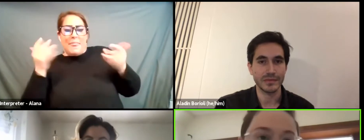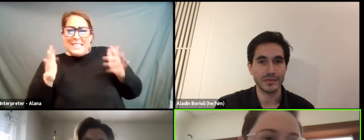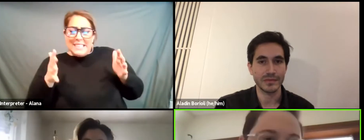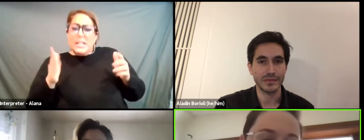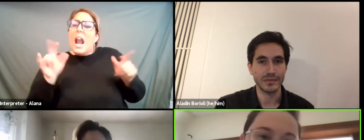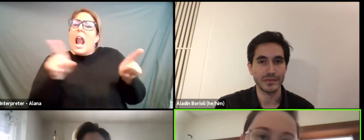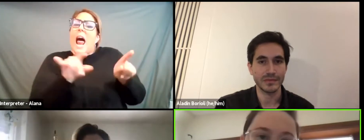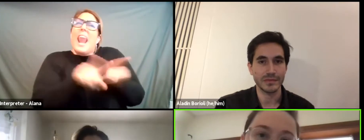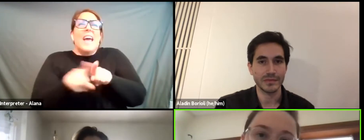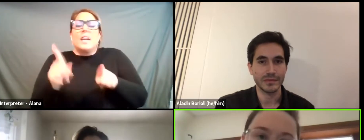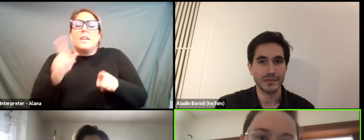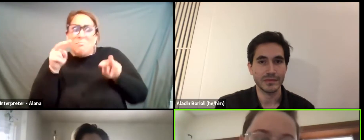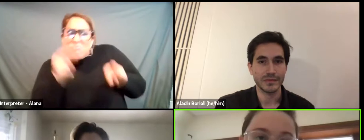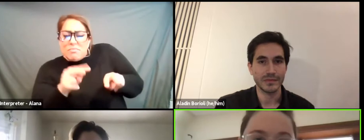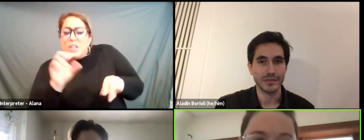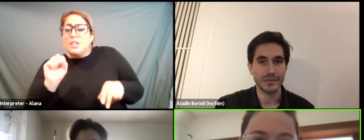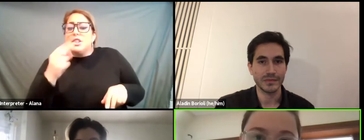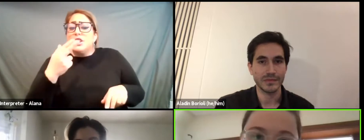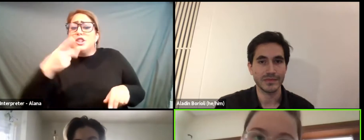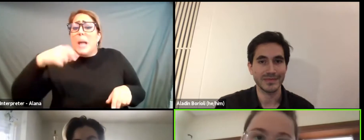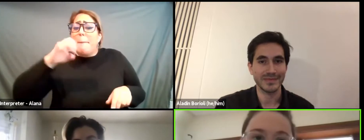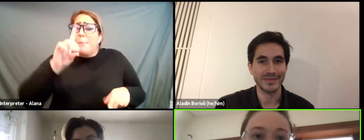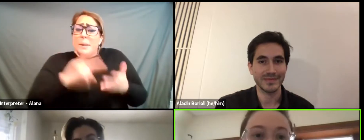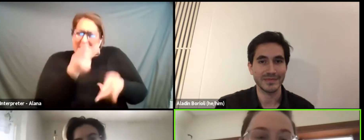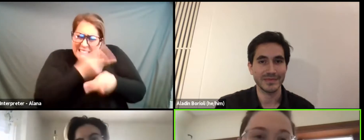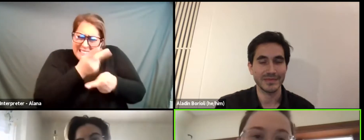live, they already know what they should be doing for themselves and we're just here to guide them.